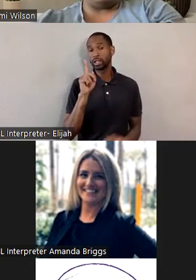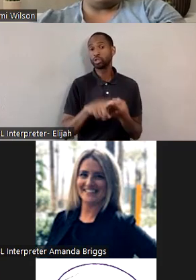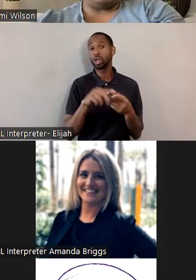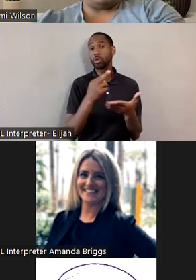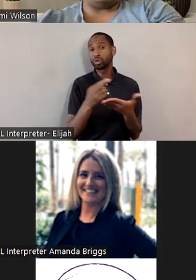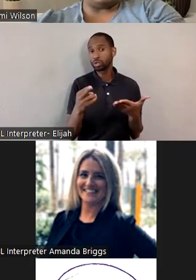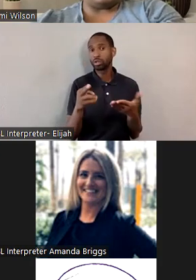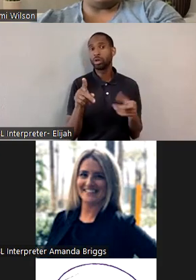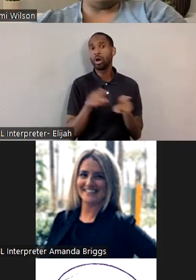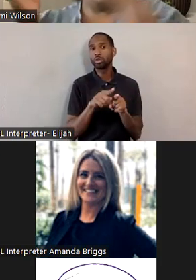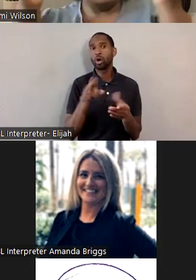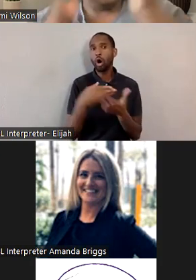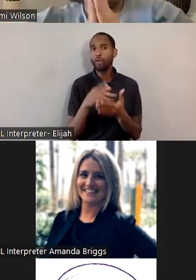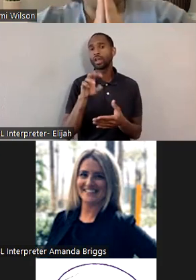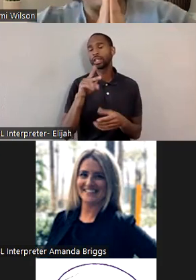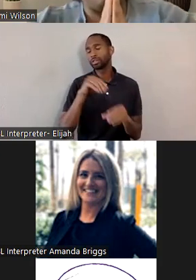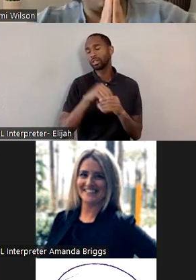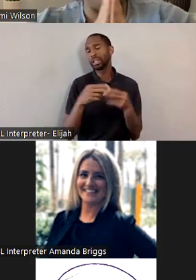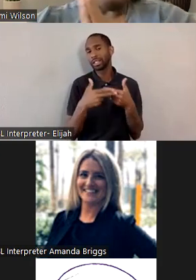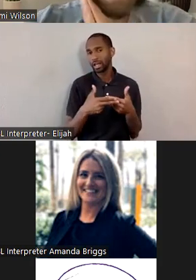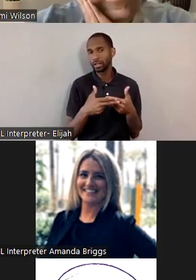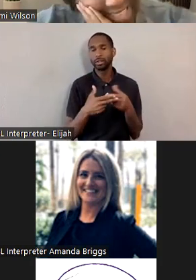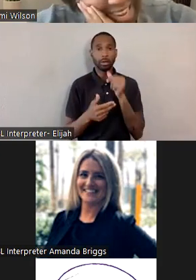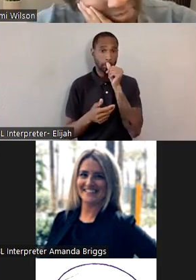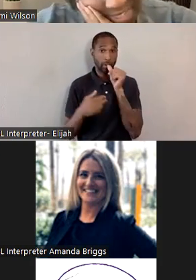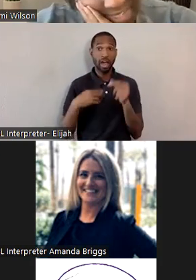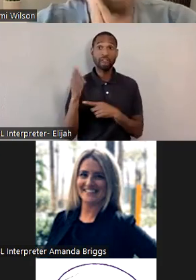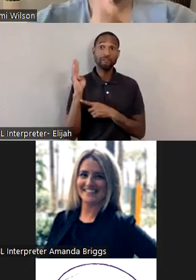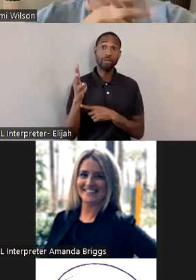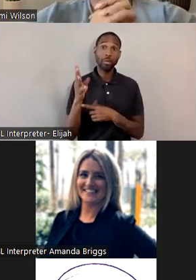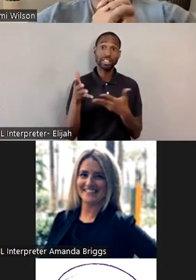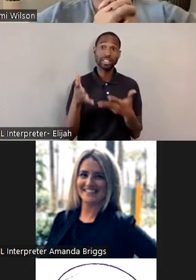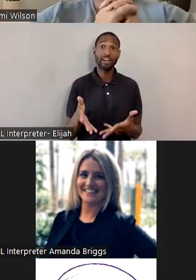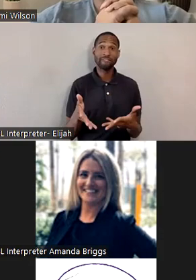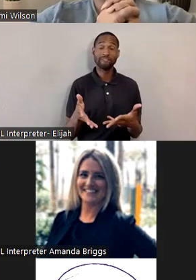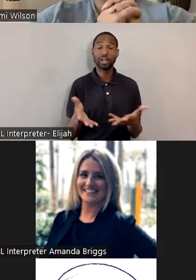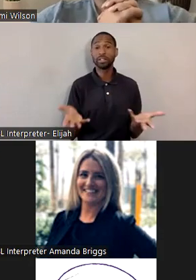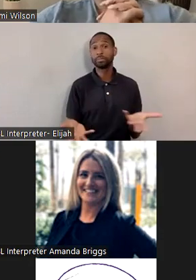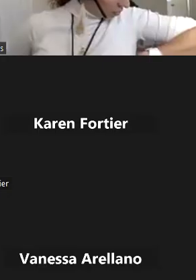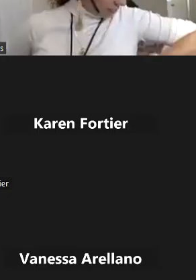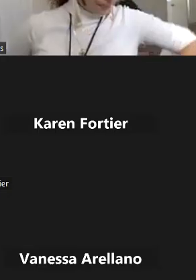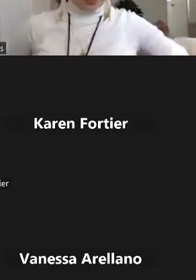included in the slides. And so we have 4 min left and I